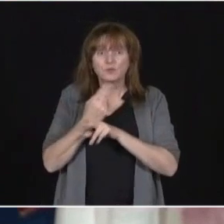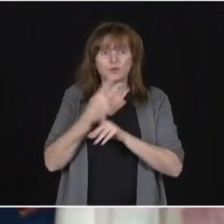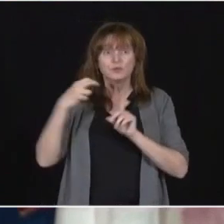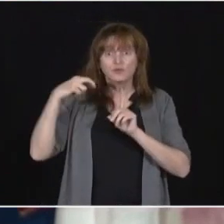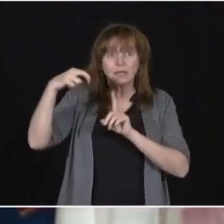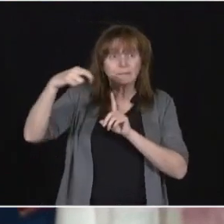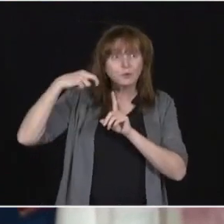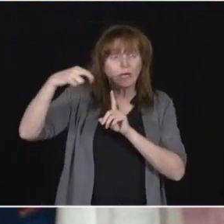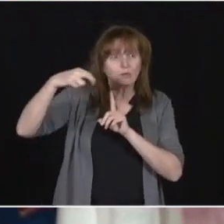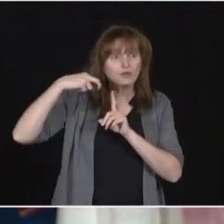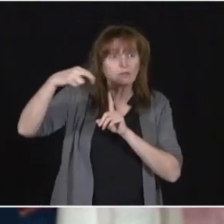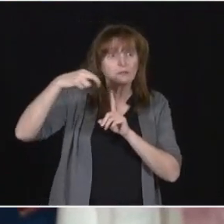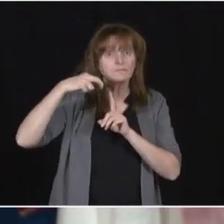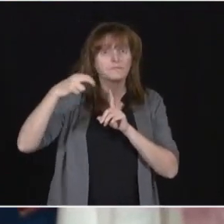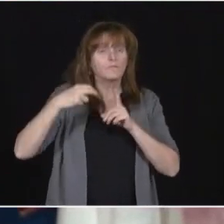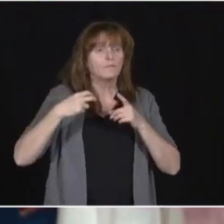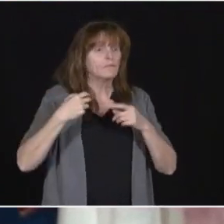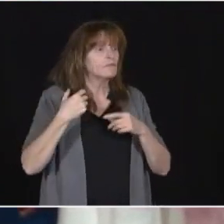And as we continue to open more the economy,